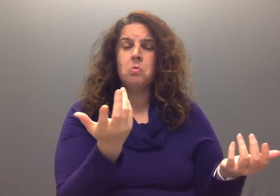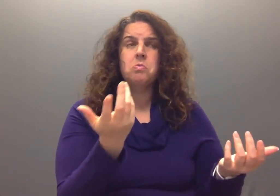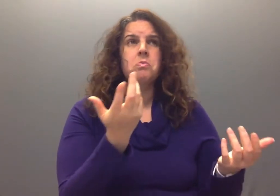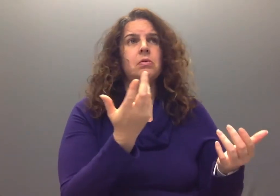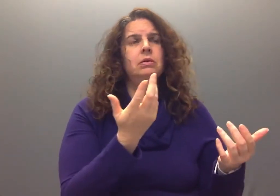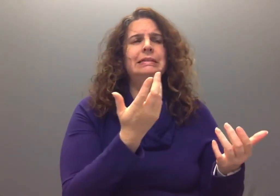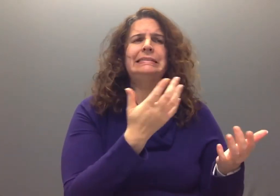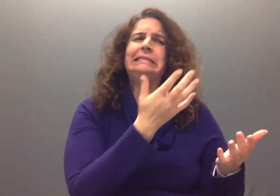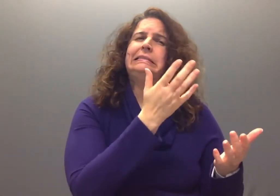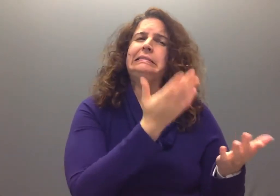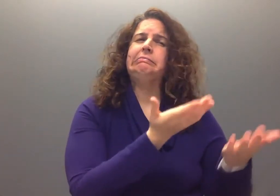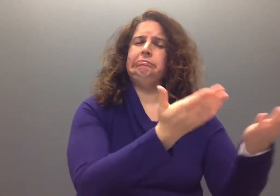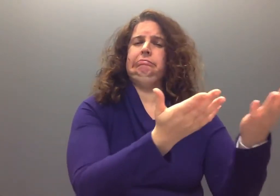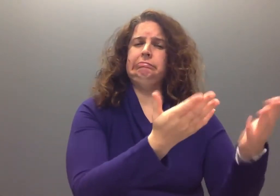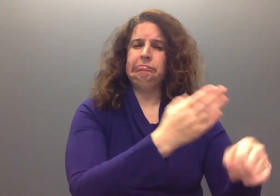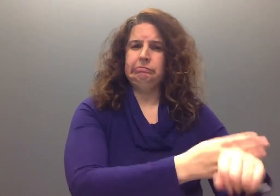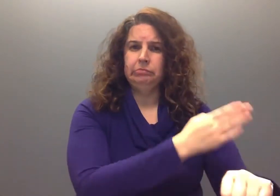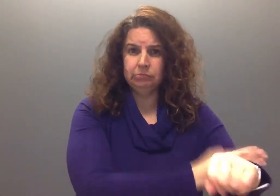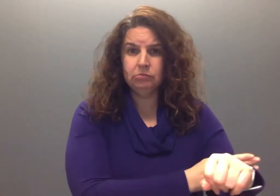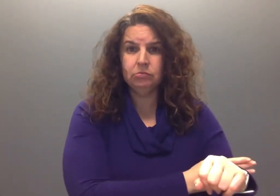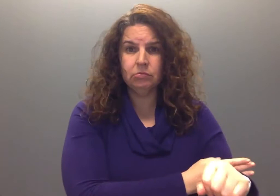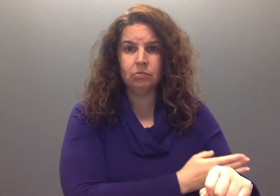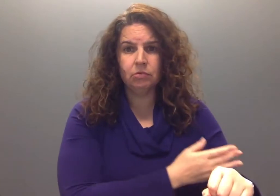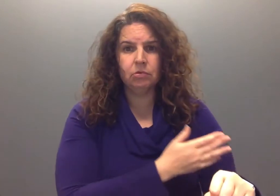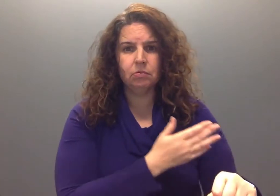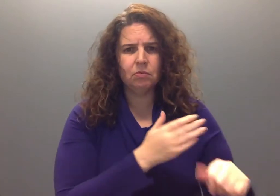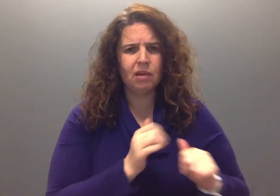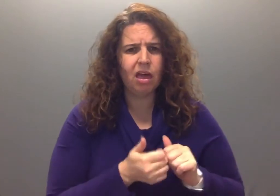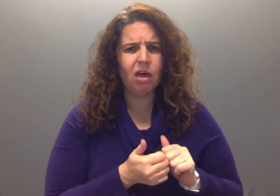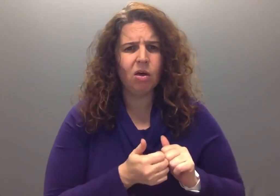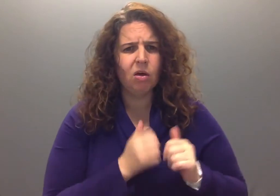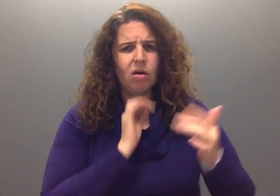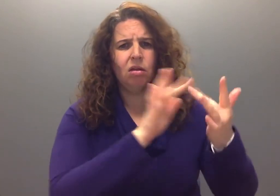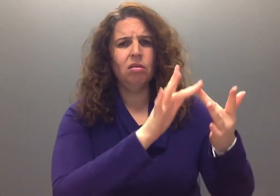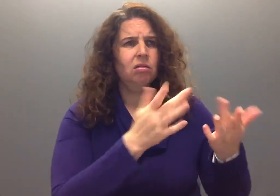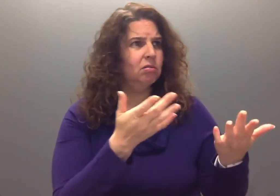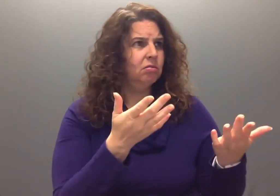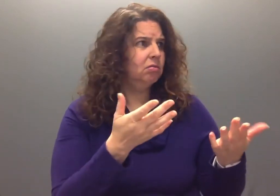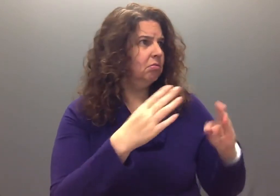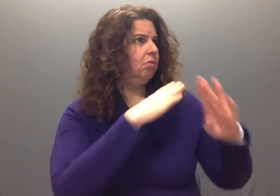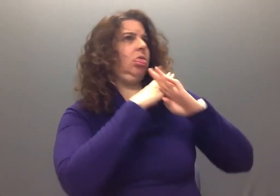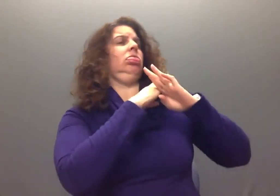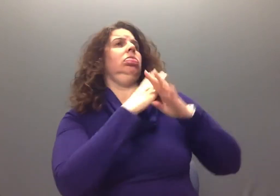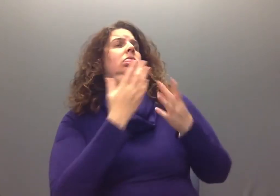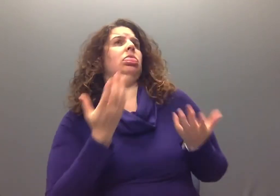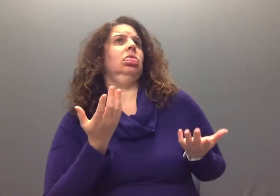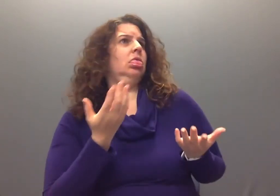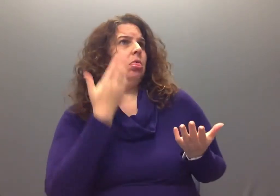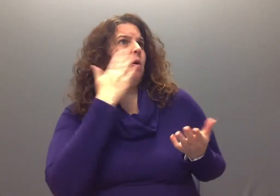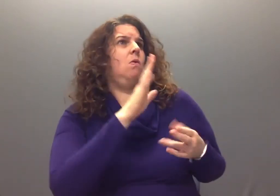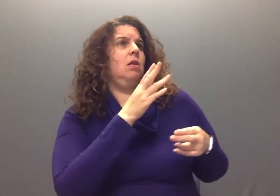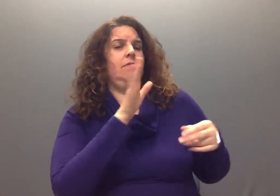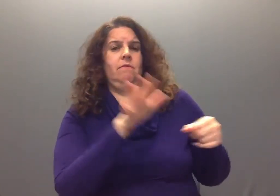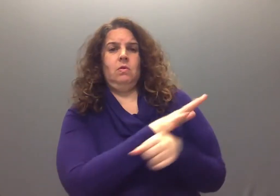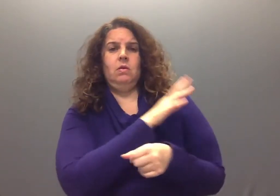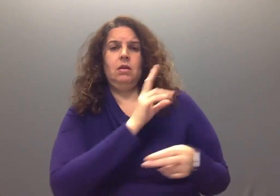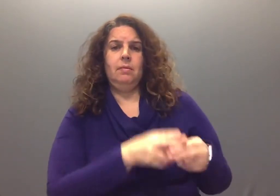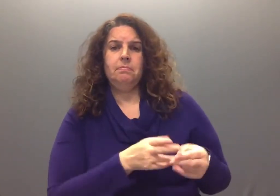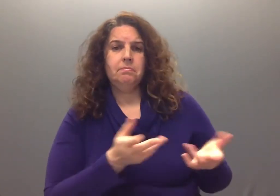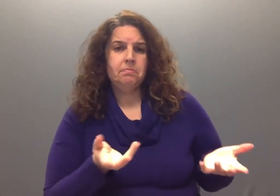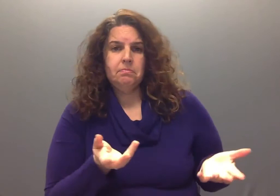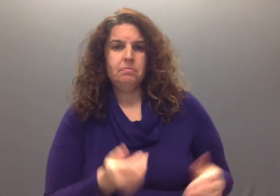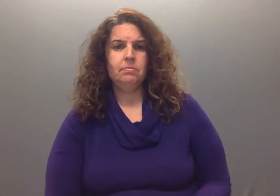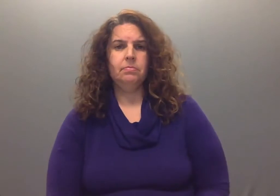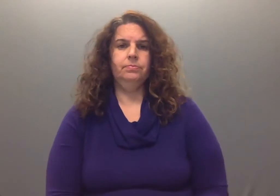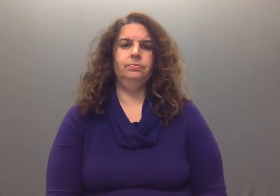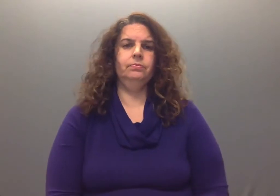Furthermore, without a full name, the Deaf person is prevented from providing direct feedback.